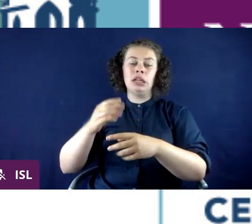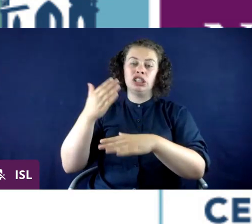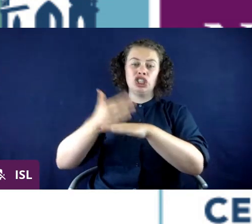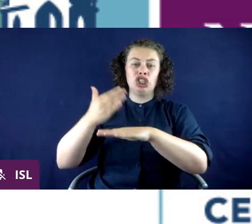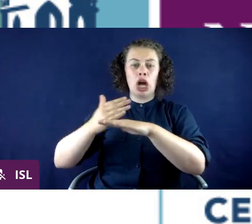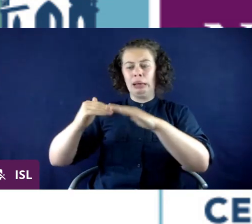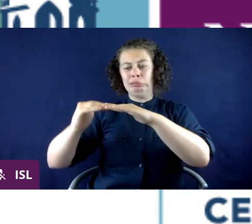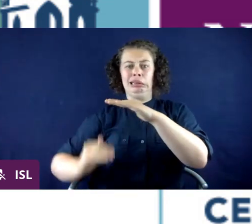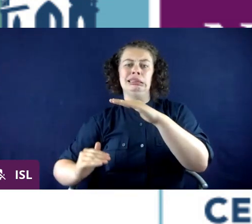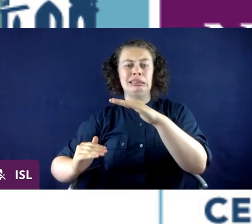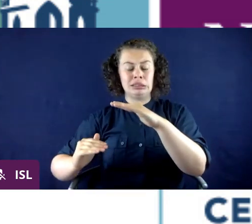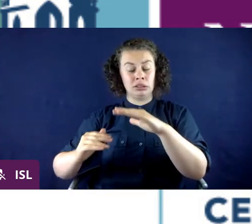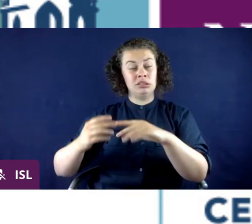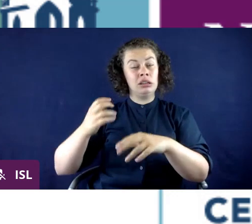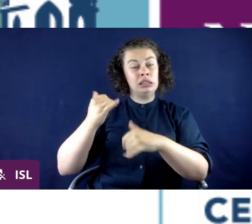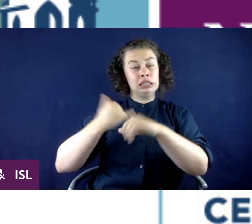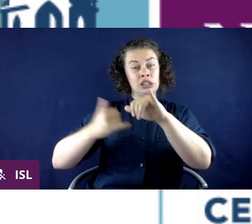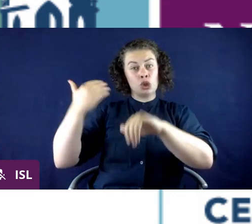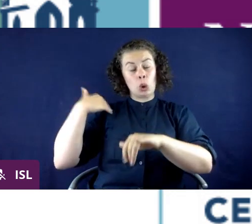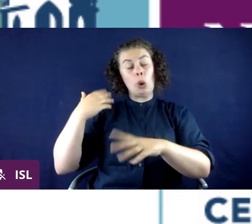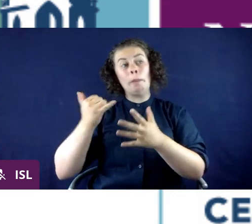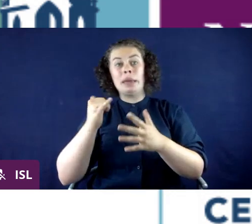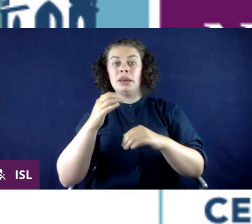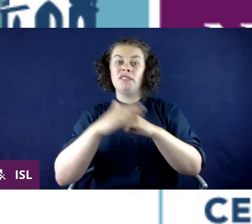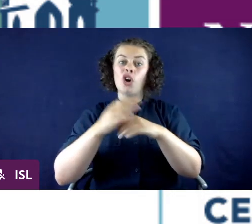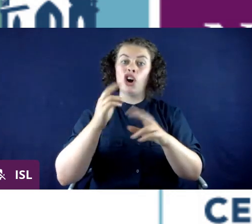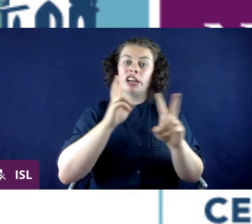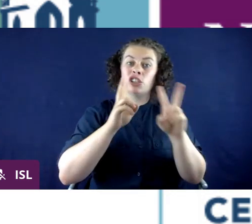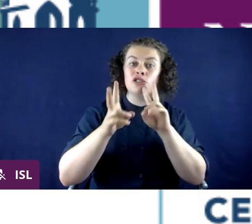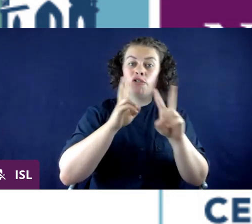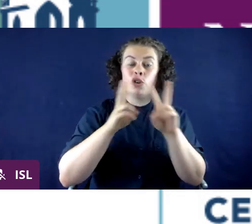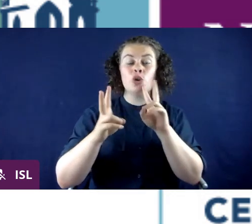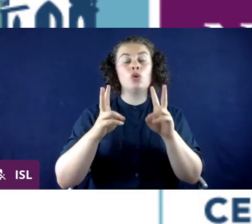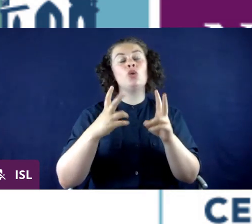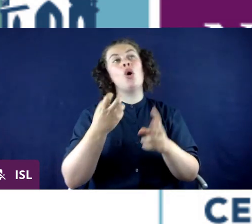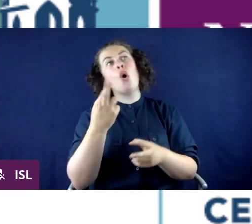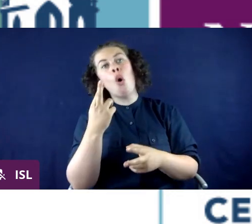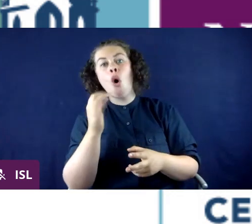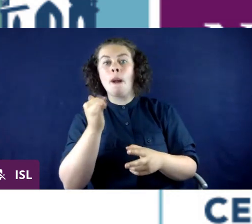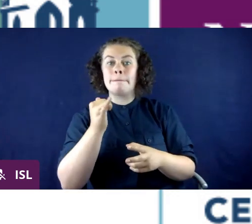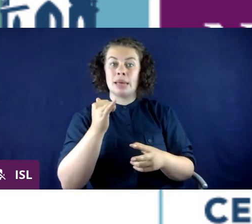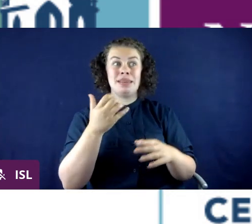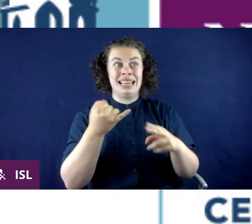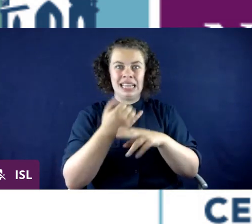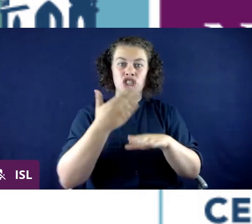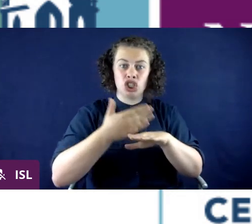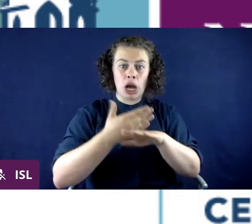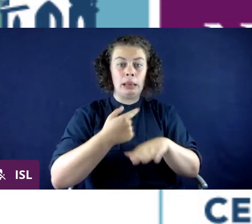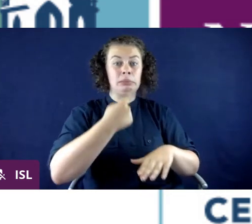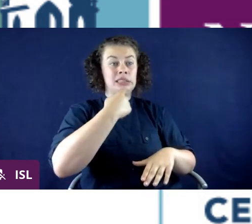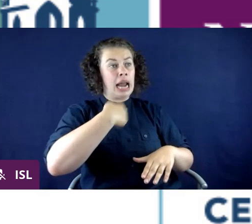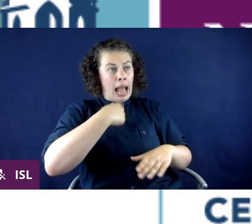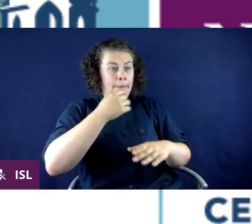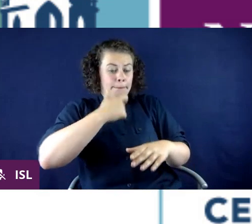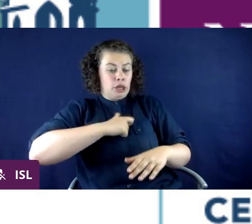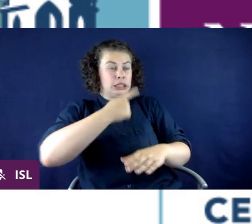Many disabled people requested an interview , all that work could be done from home in a more